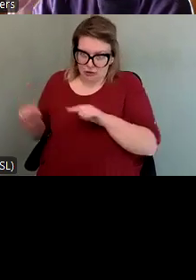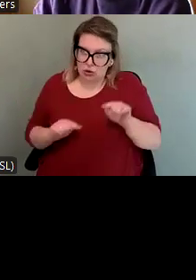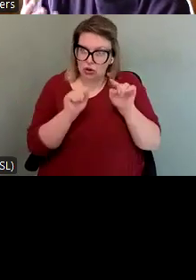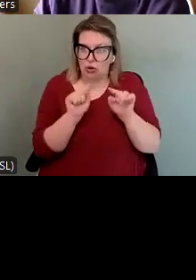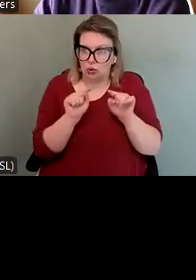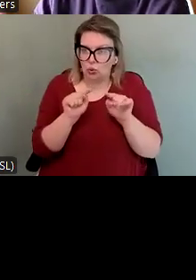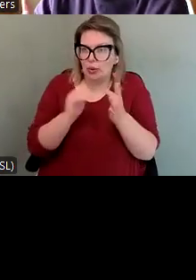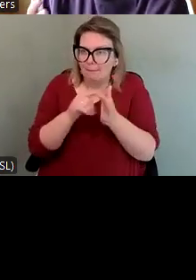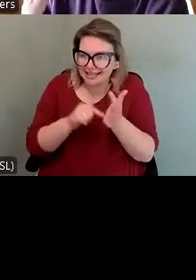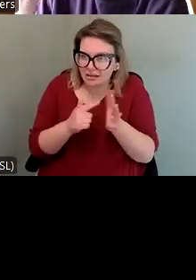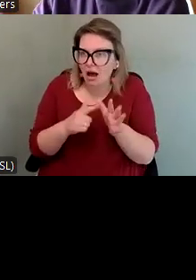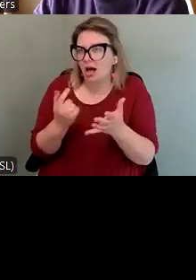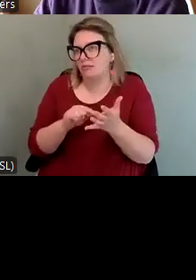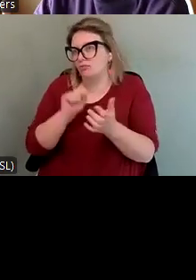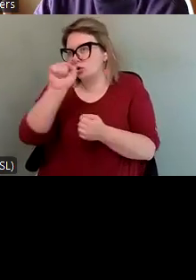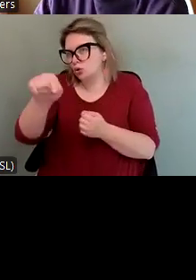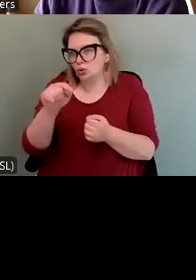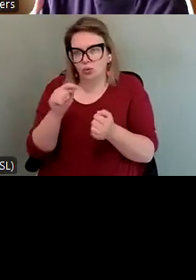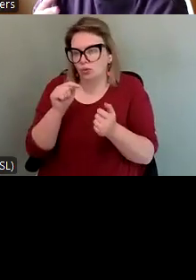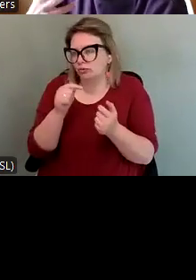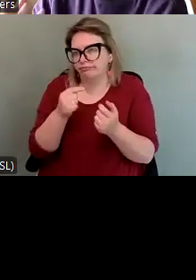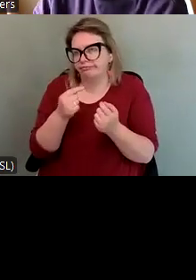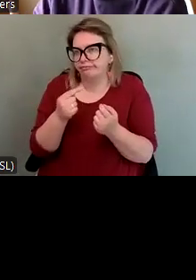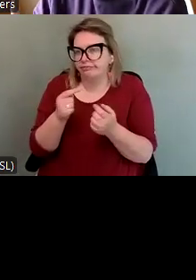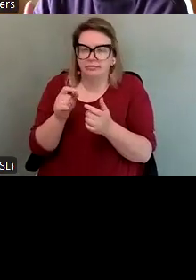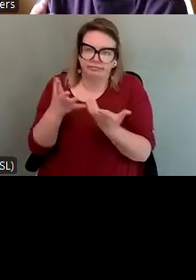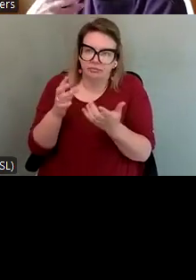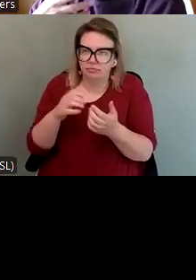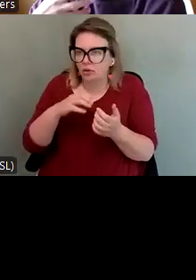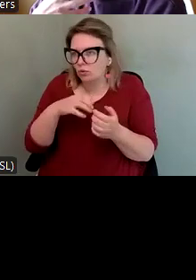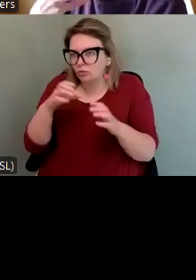What you can do is use server-side tracking. You might have seen this if you've ever logged